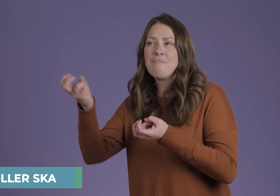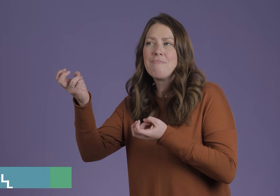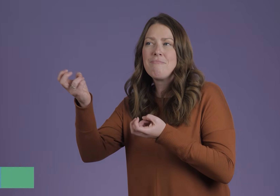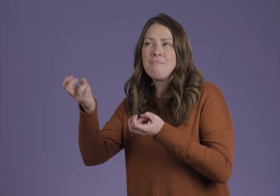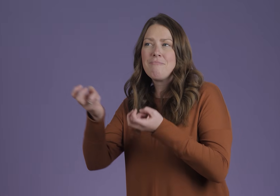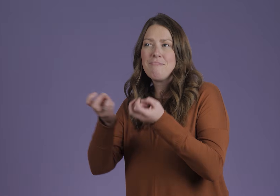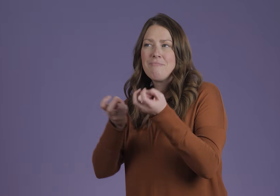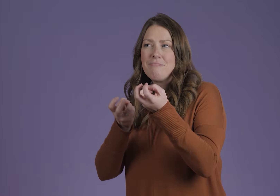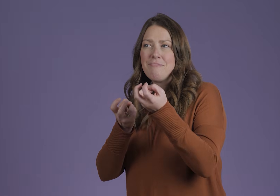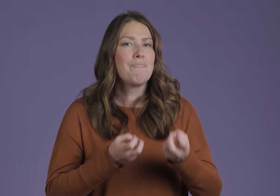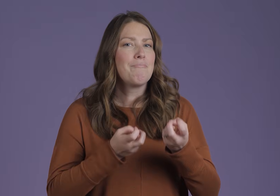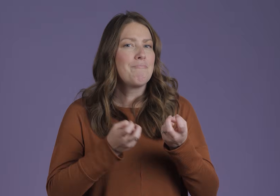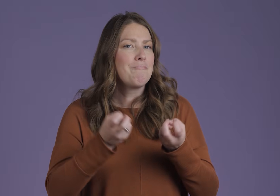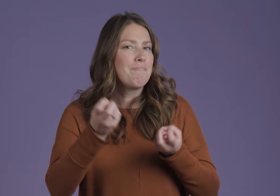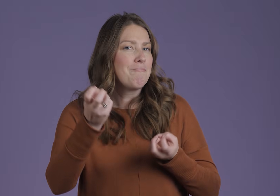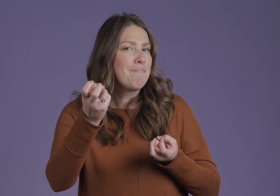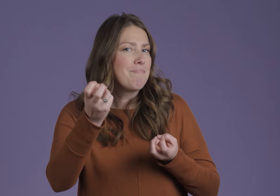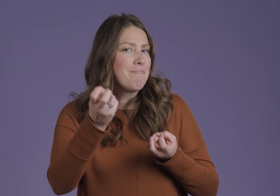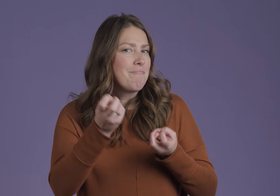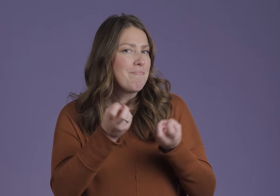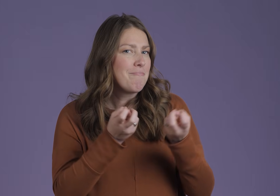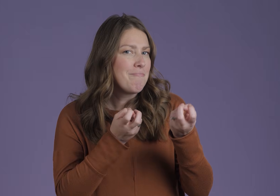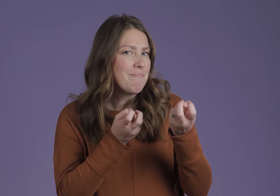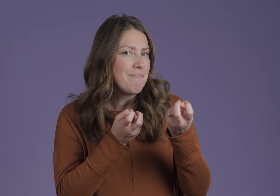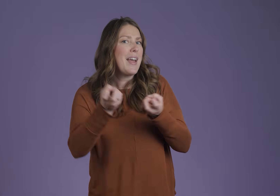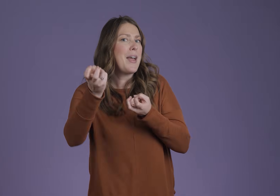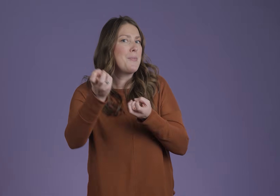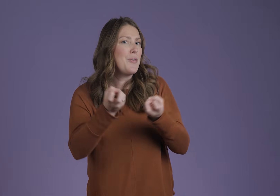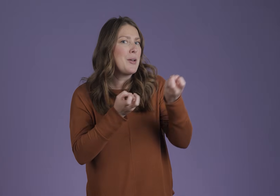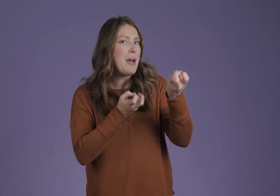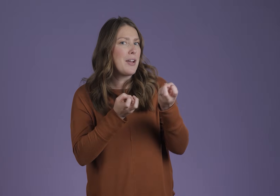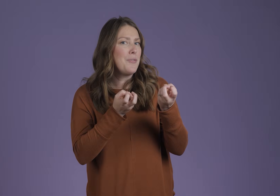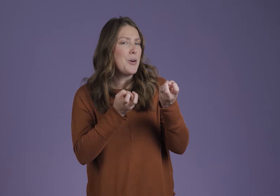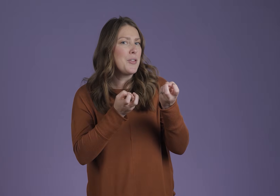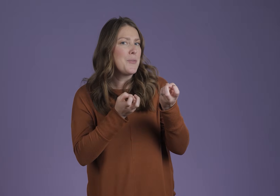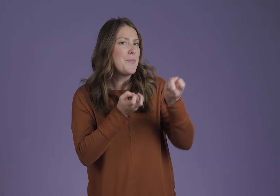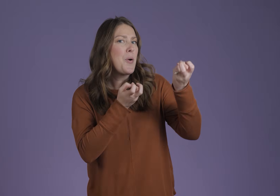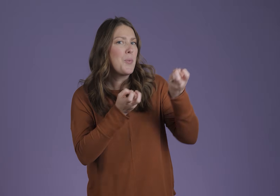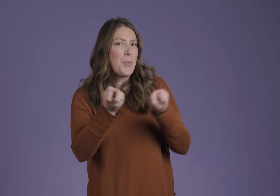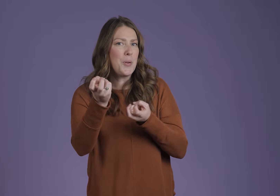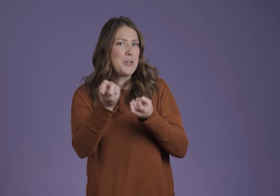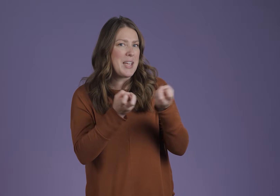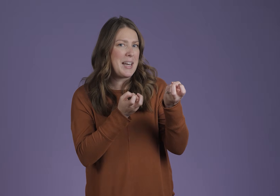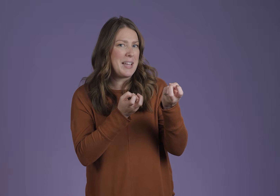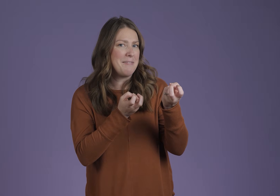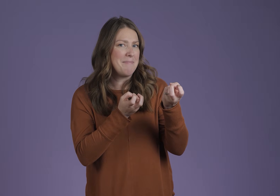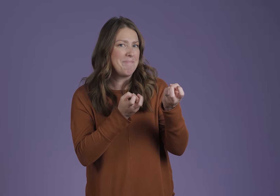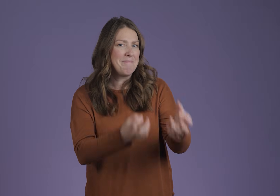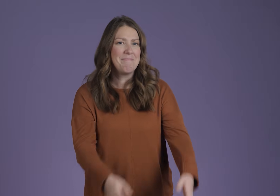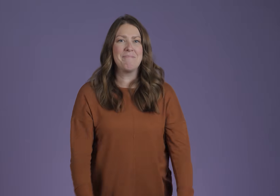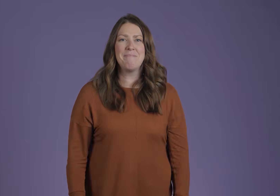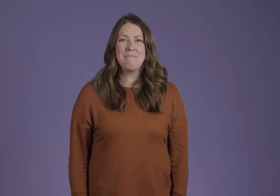Your fingers are representing the wheels and moving them back and forth. Roller skating.